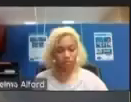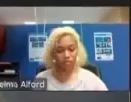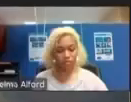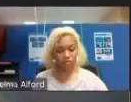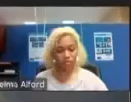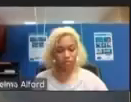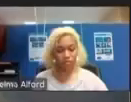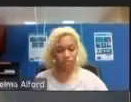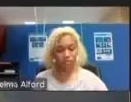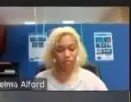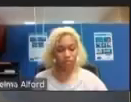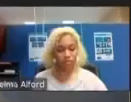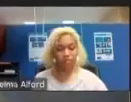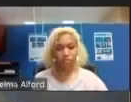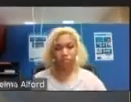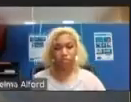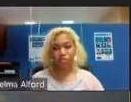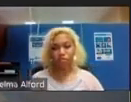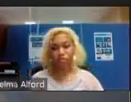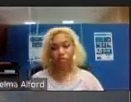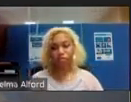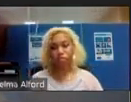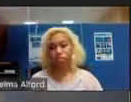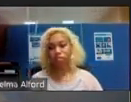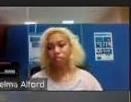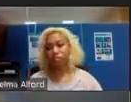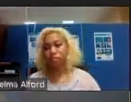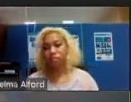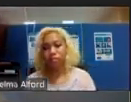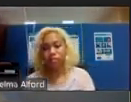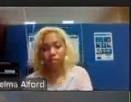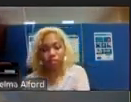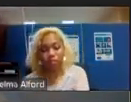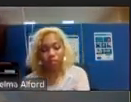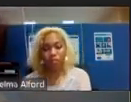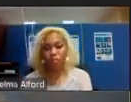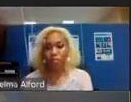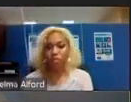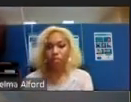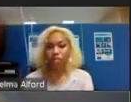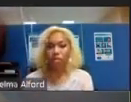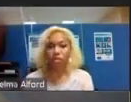PERCENT OF THE STATES TOTAL VACCINATIONS BUT ARE ROUGHLY 3 PERCENT OF THE STATES POPULATION.